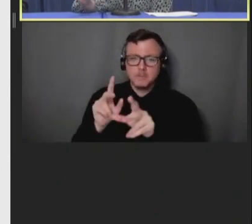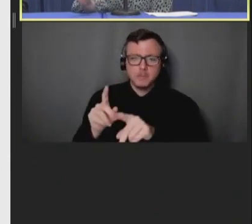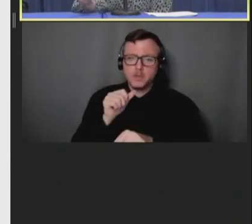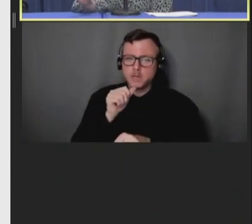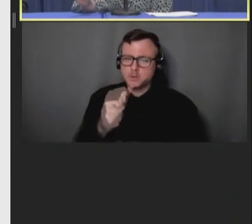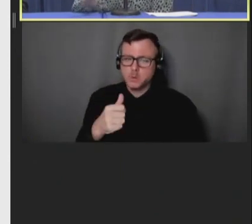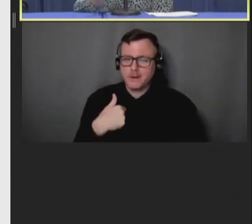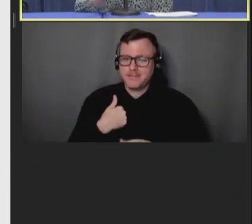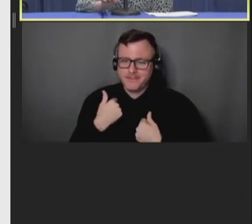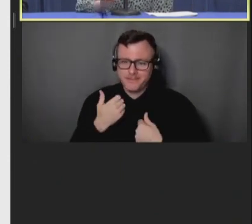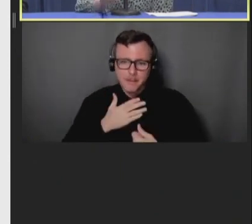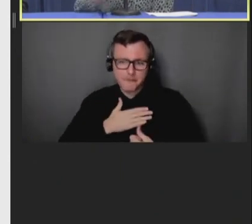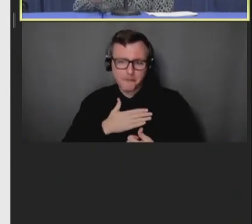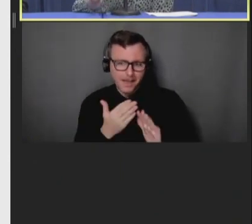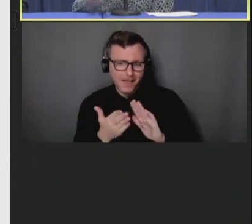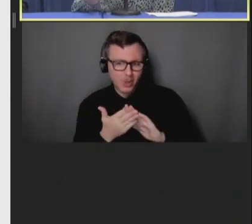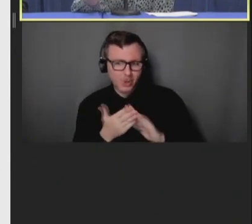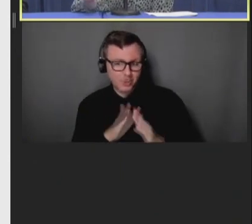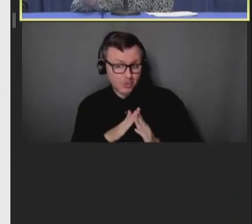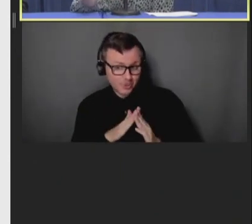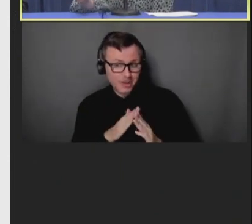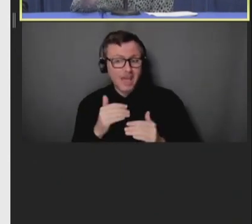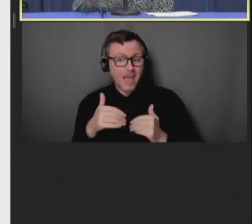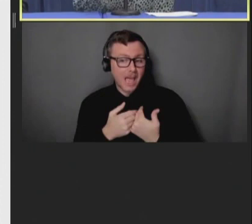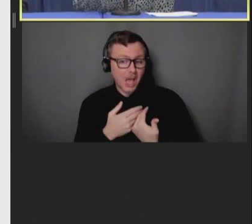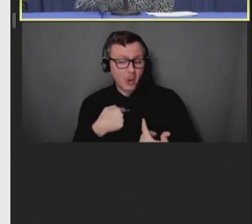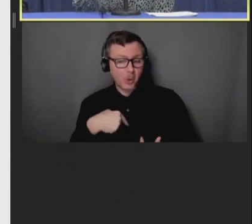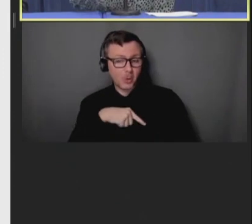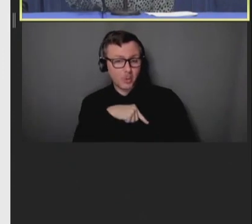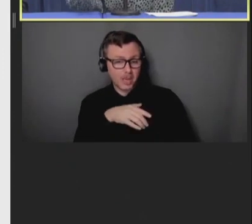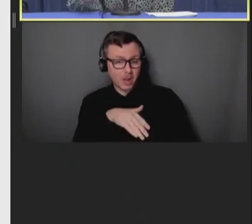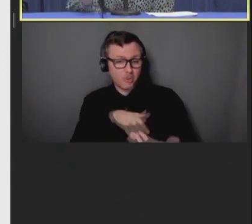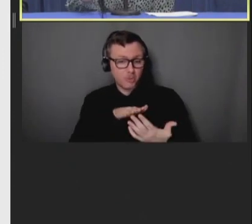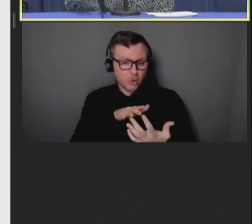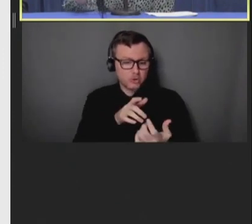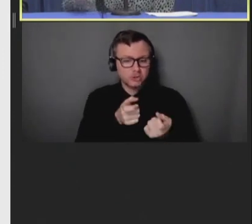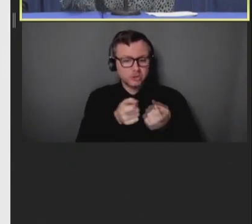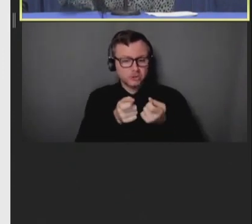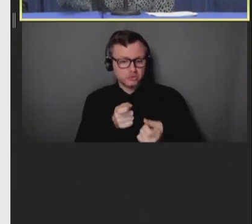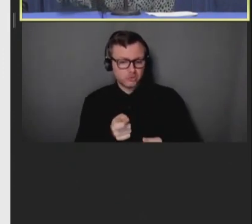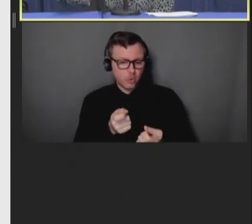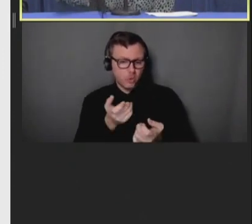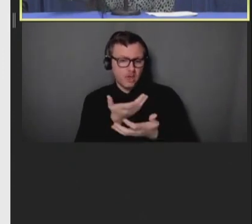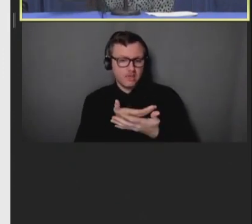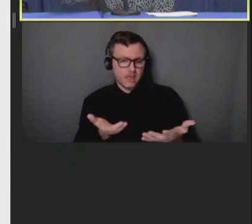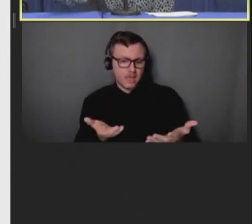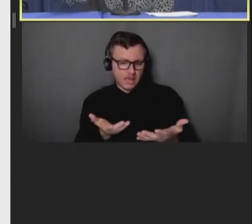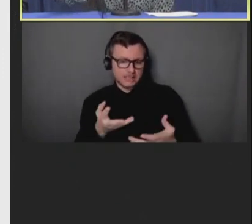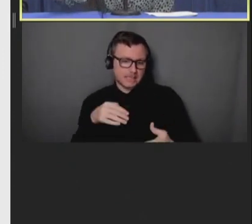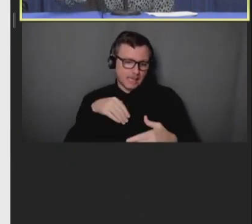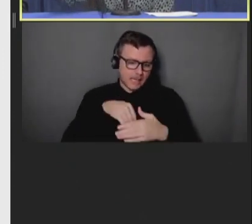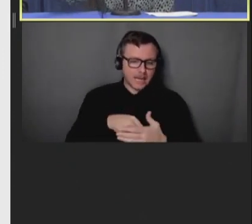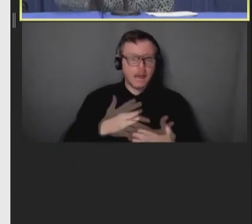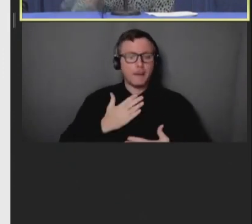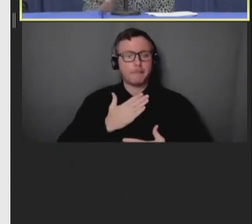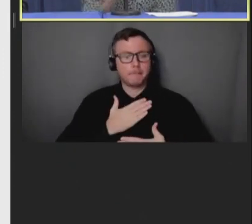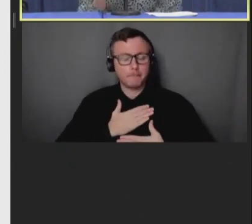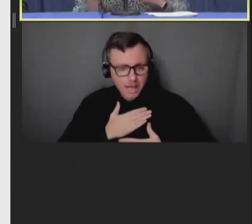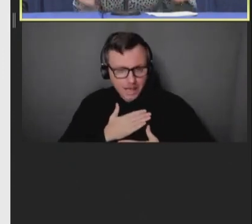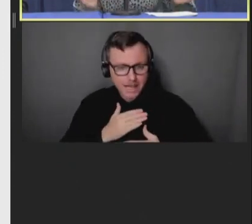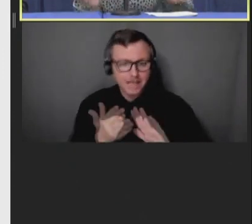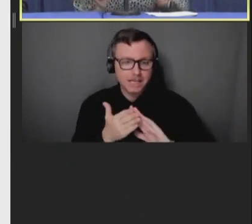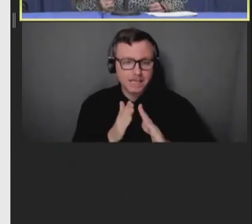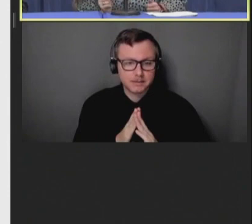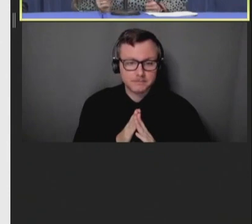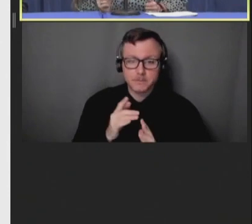regarding how we go about policing and delivering things into my community. I realize that's a big